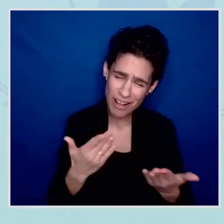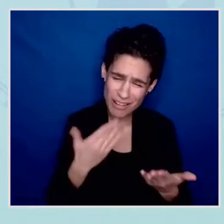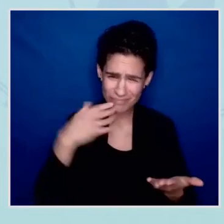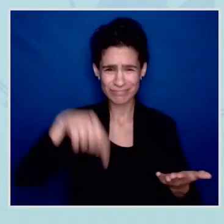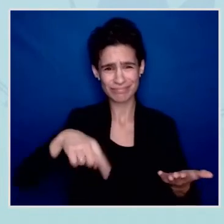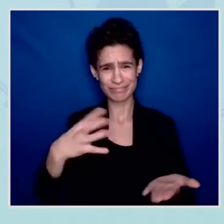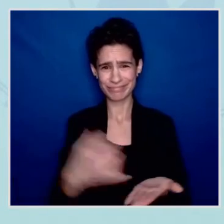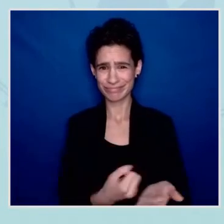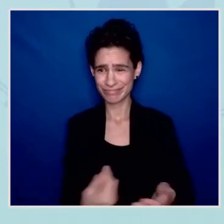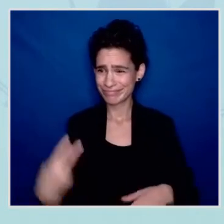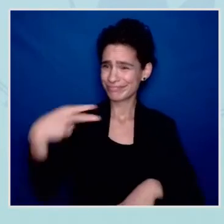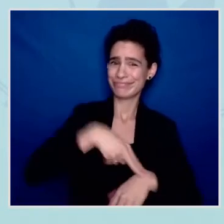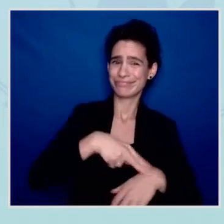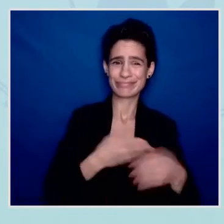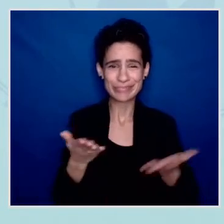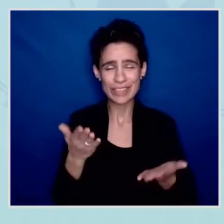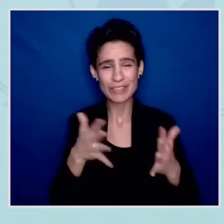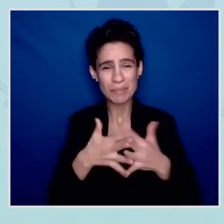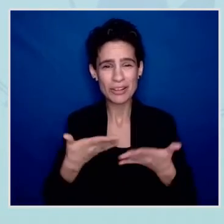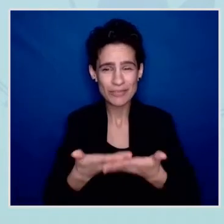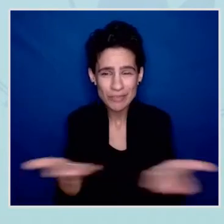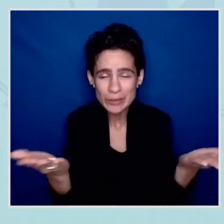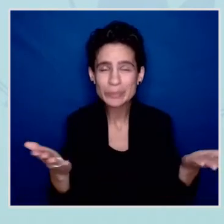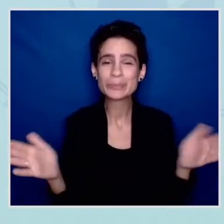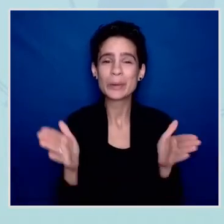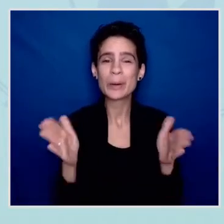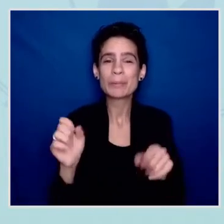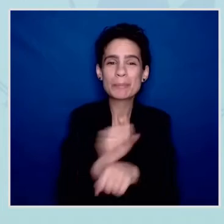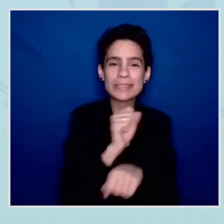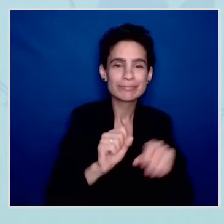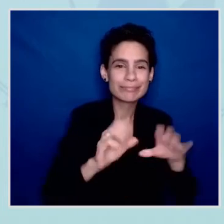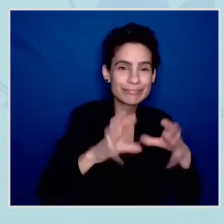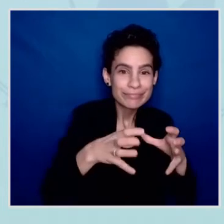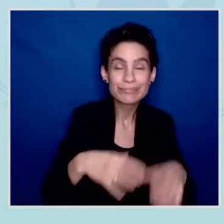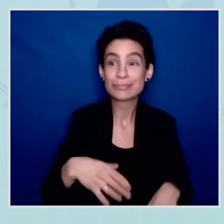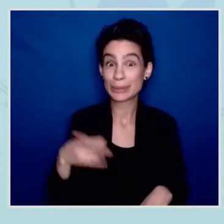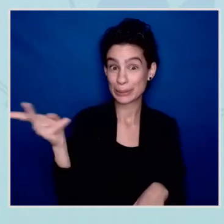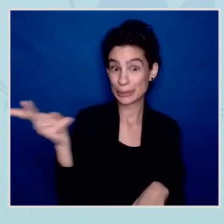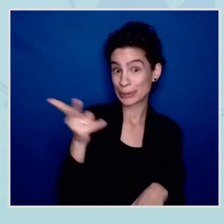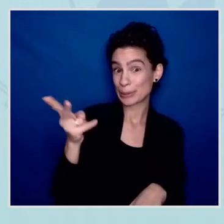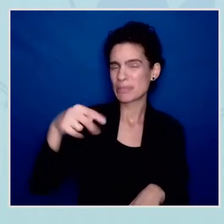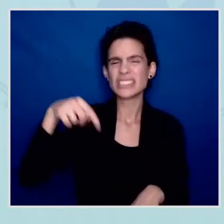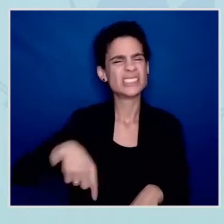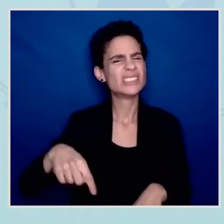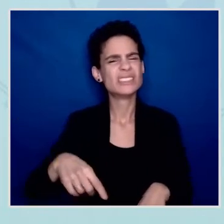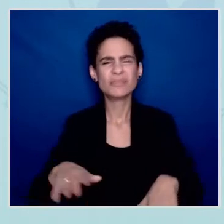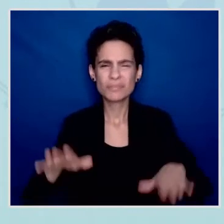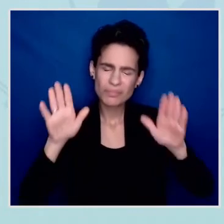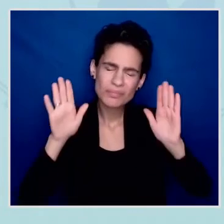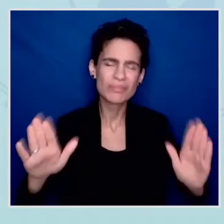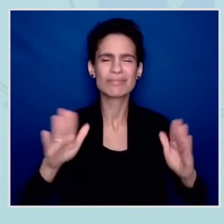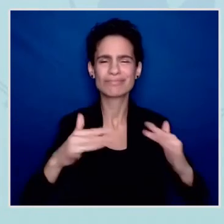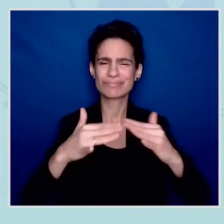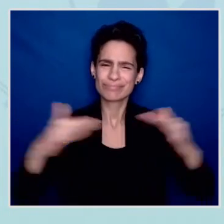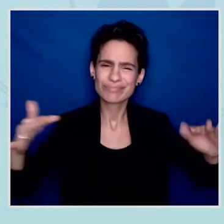GOOD AFTERNOON. MR. PRESIDENT- ELECT, MADAM VICE PRESIDENT ELECT, I'M HONORED AND TRULY